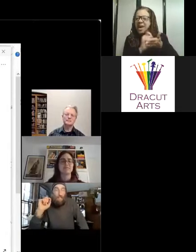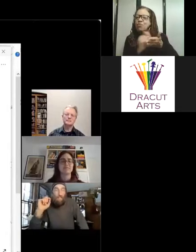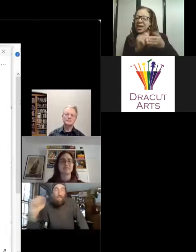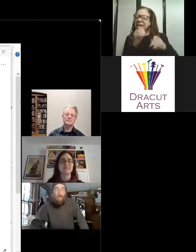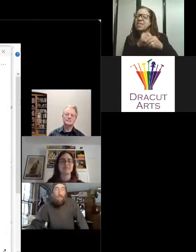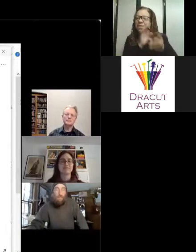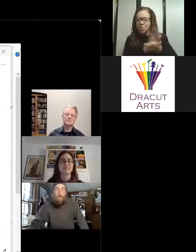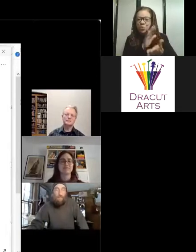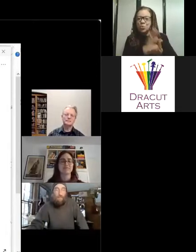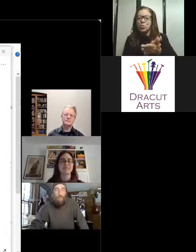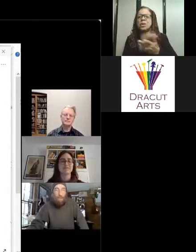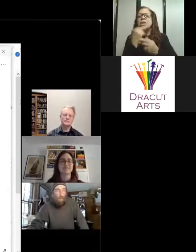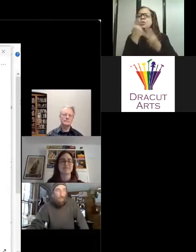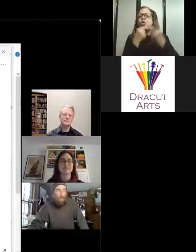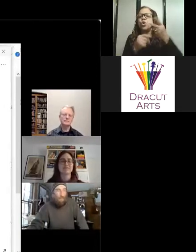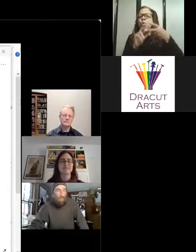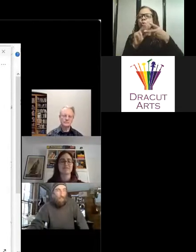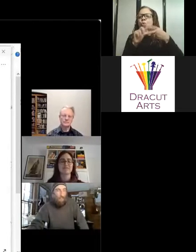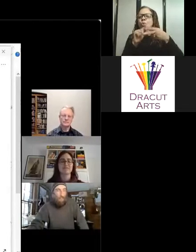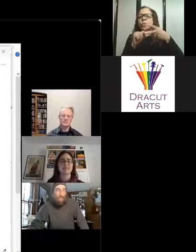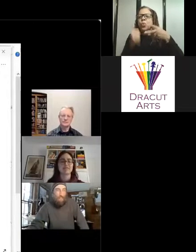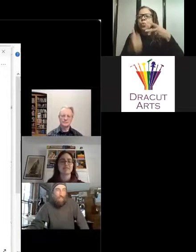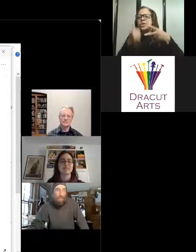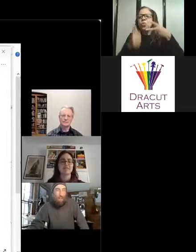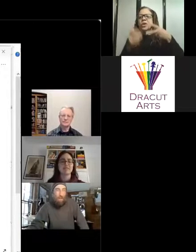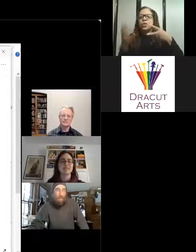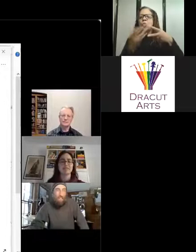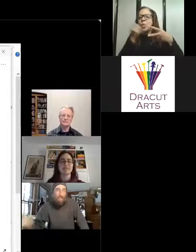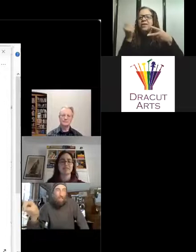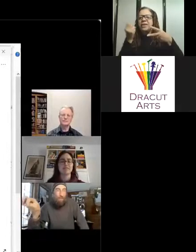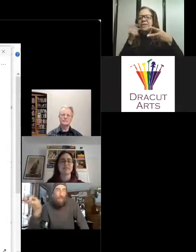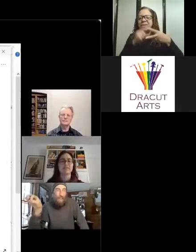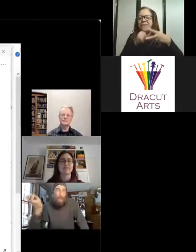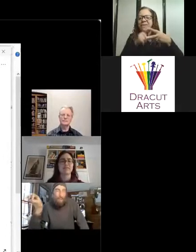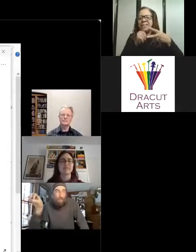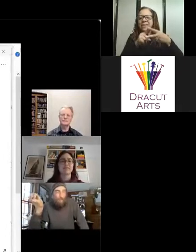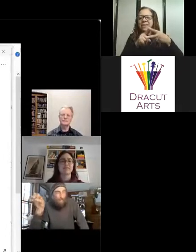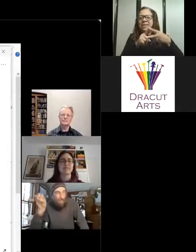Okay, so who has improved more, this guy with his deformed hand whose